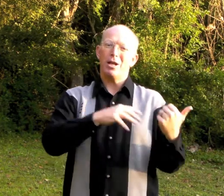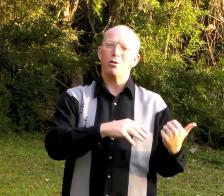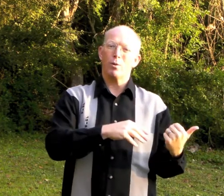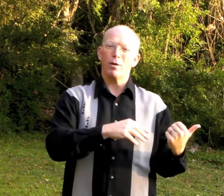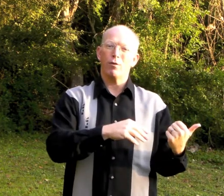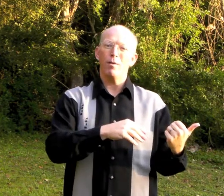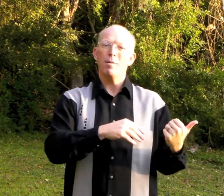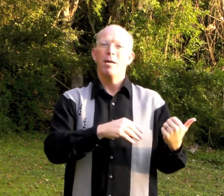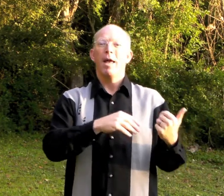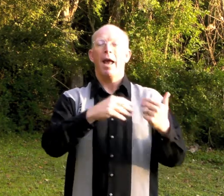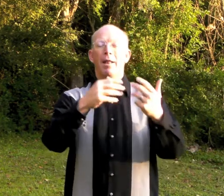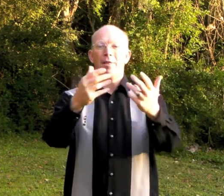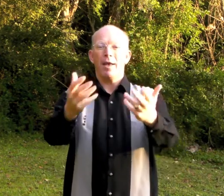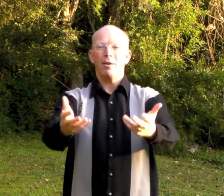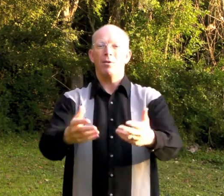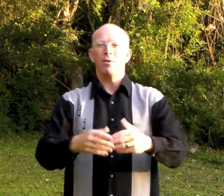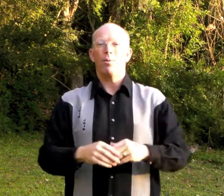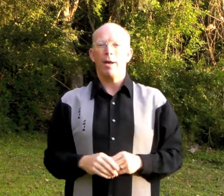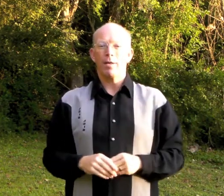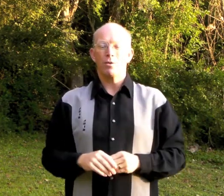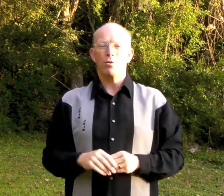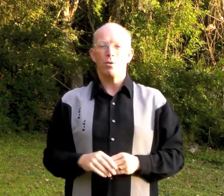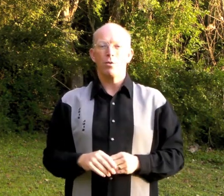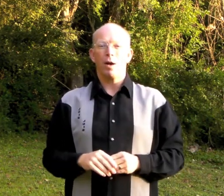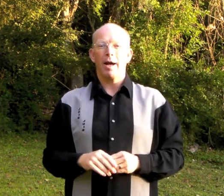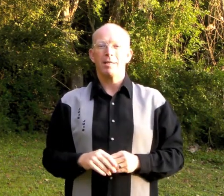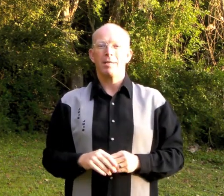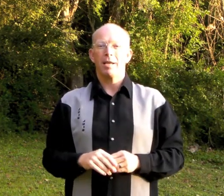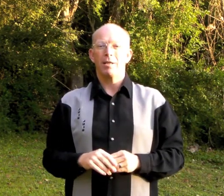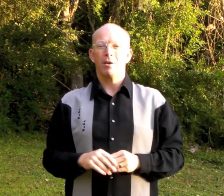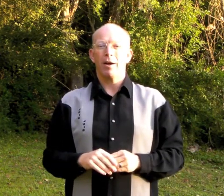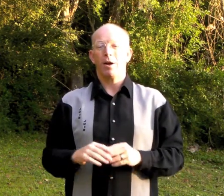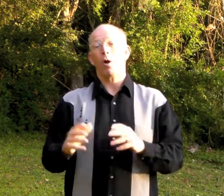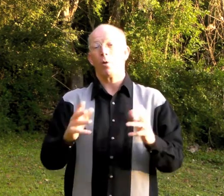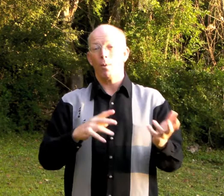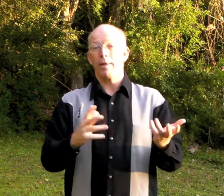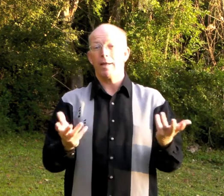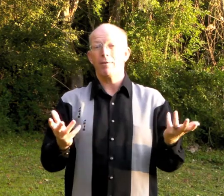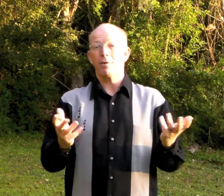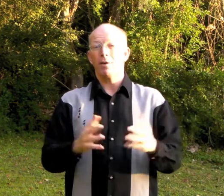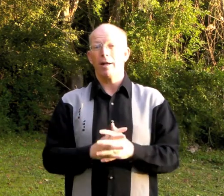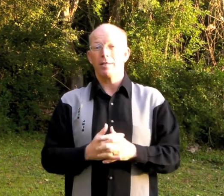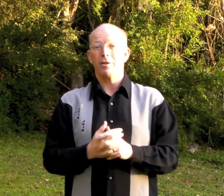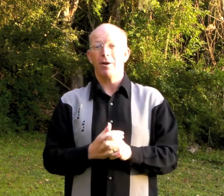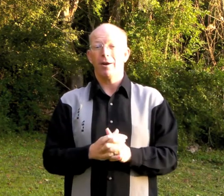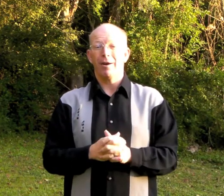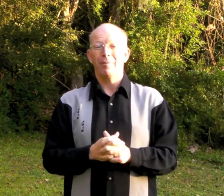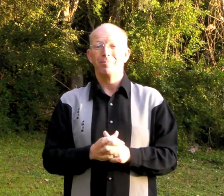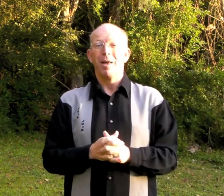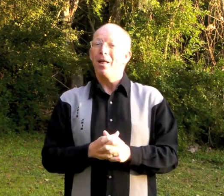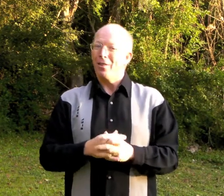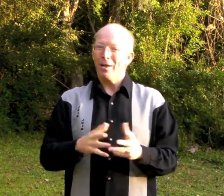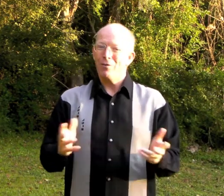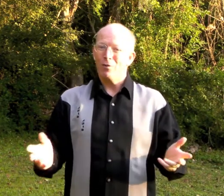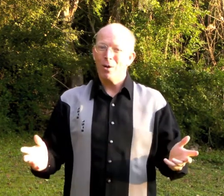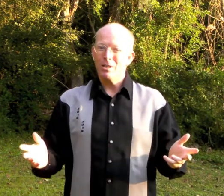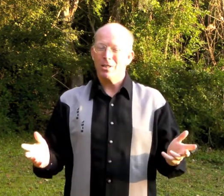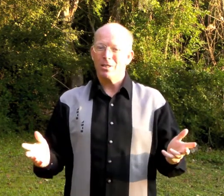Tell us where you are from and the way you do GRASS in your area. Or, the way the Deaf do GRASS in your area. Thank you for watching.